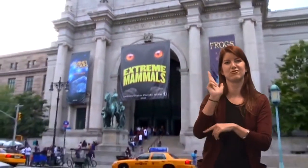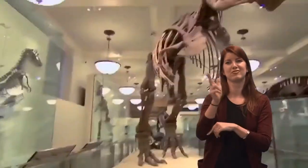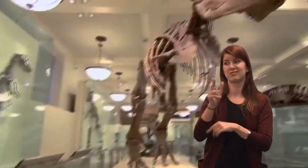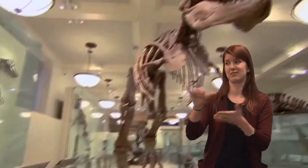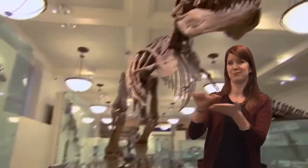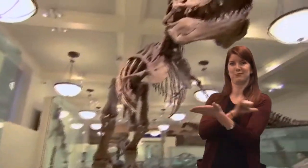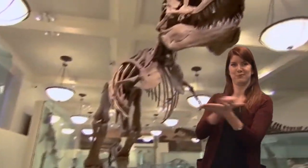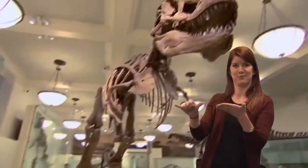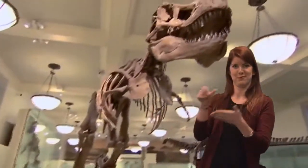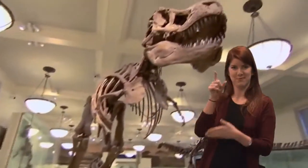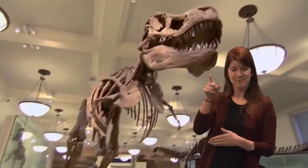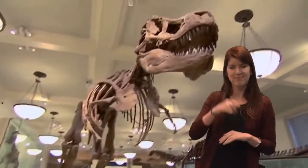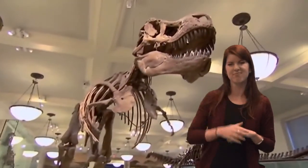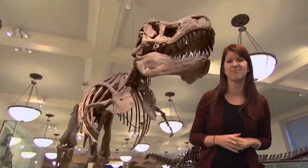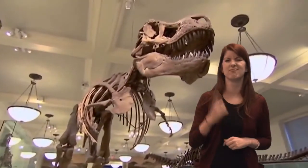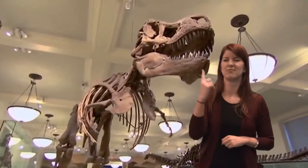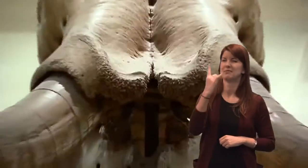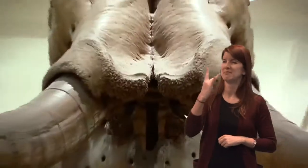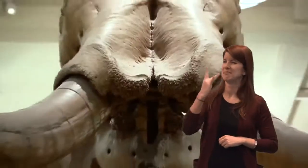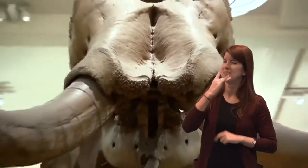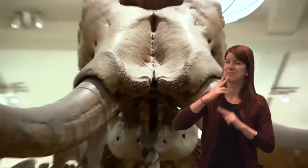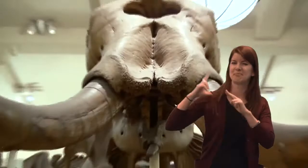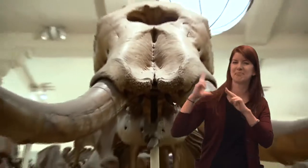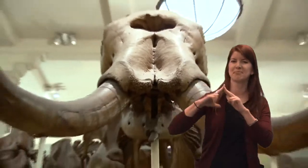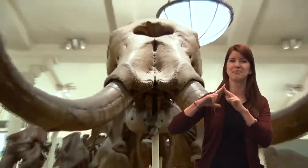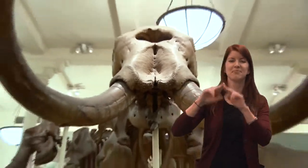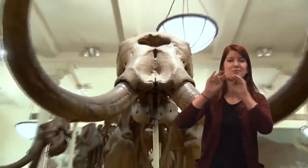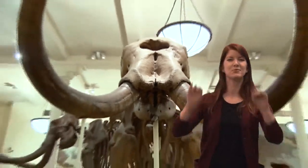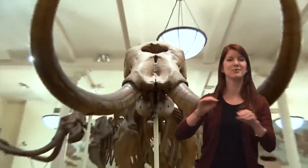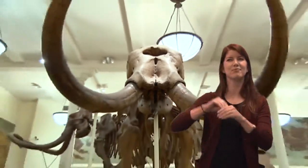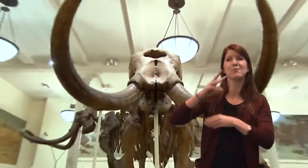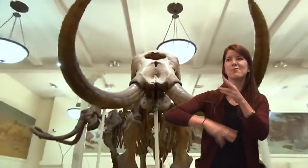one of my favorite museums in the world, where much of Wonderstruck takes place.